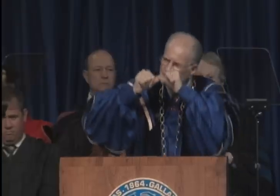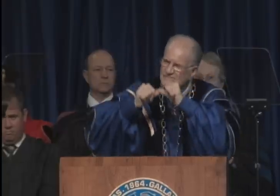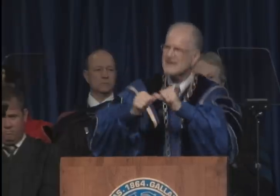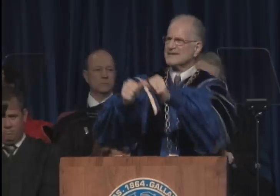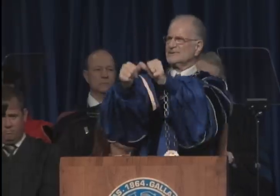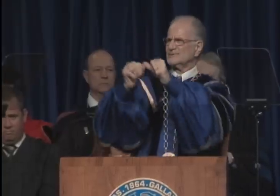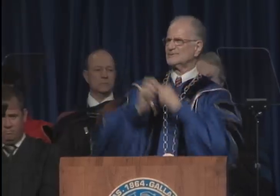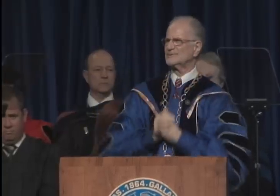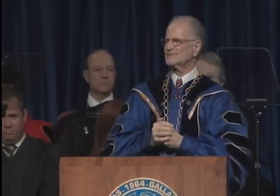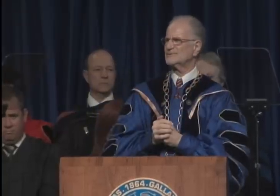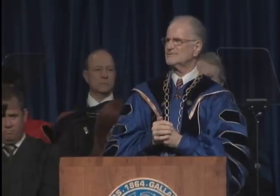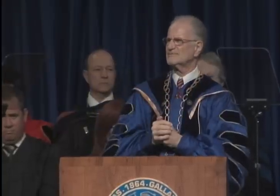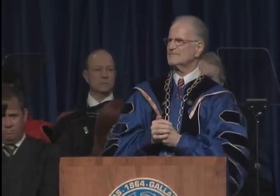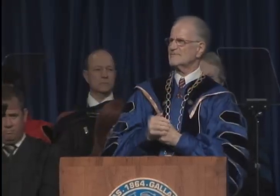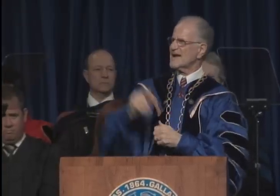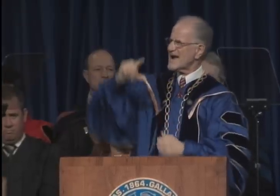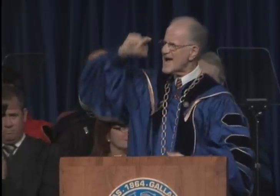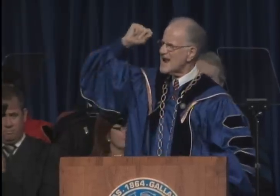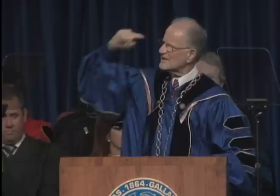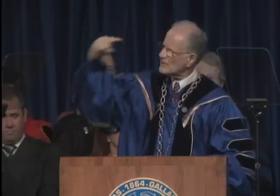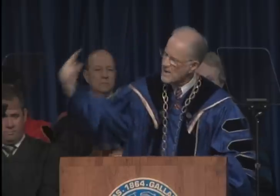for Gallaudet to continue.